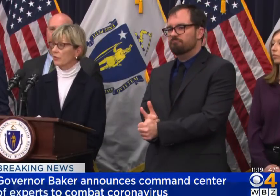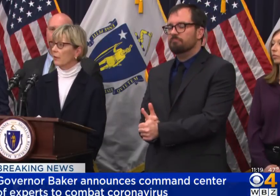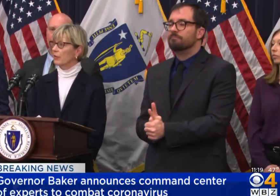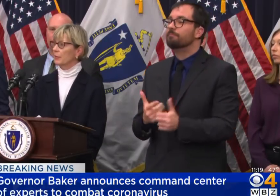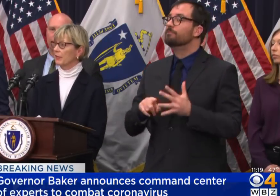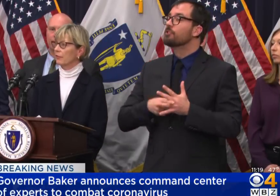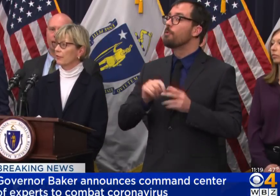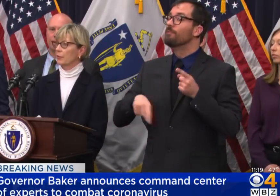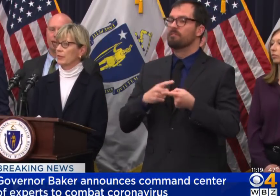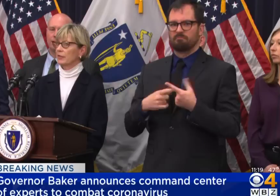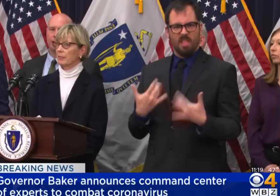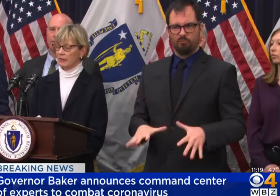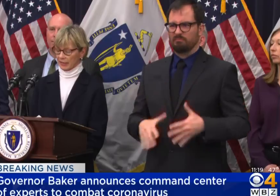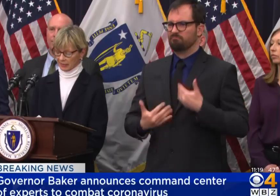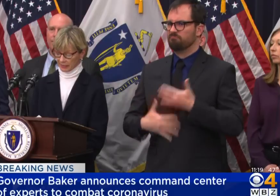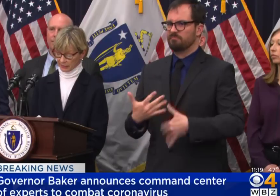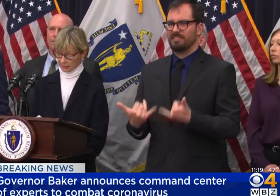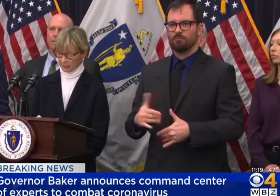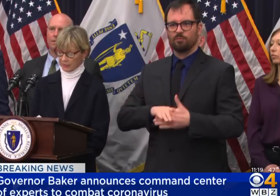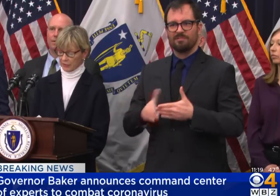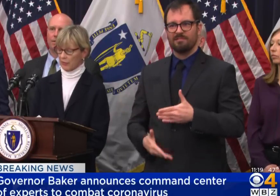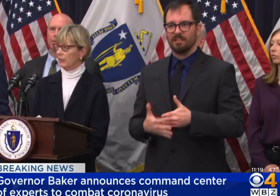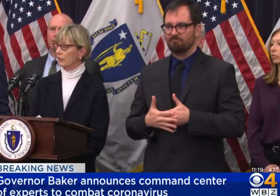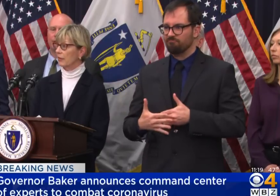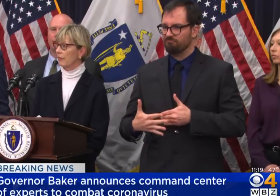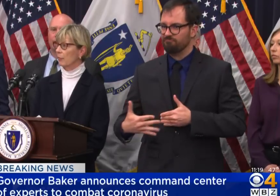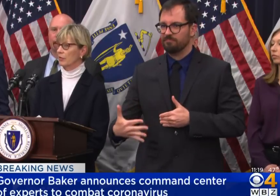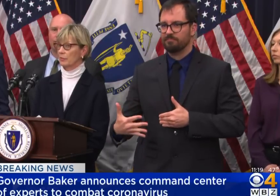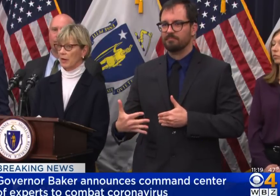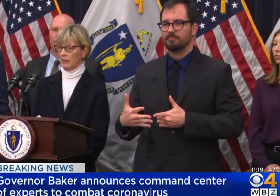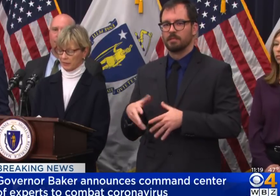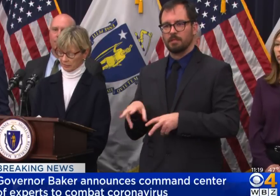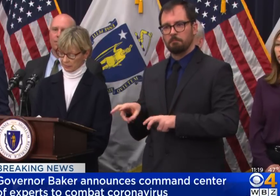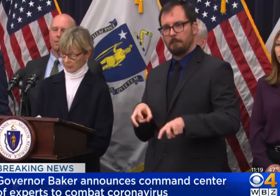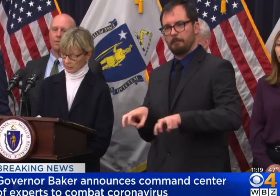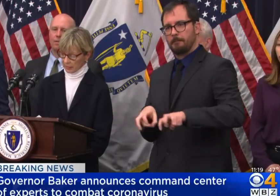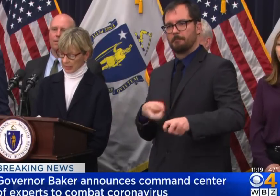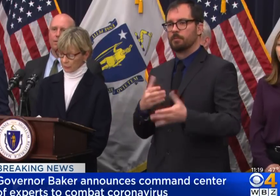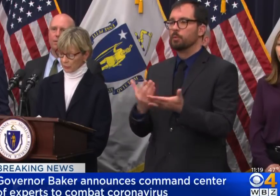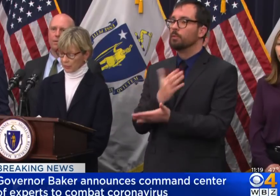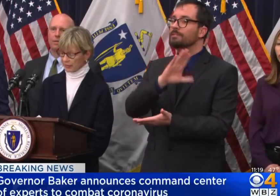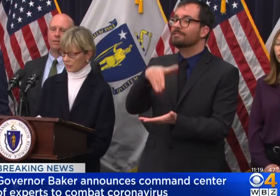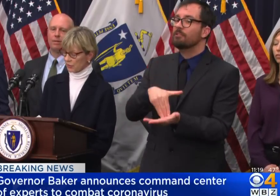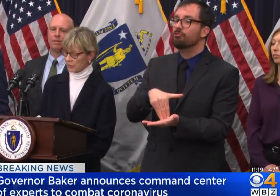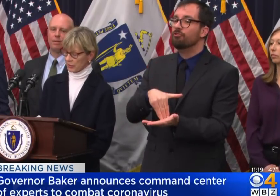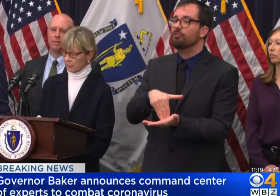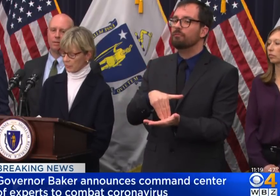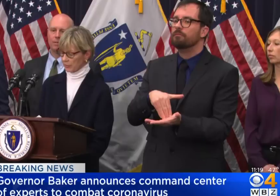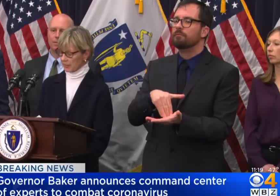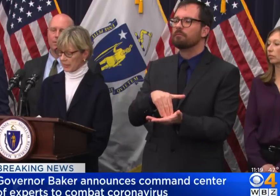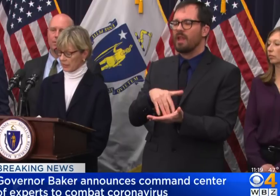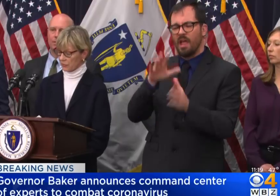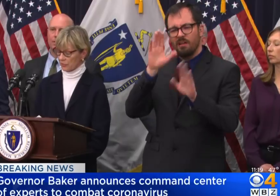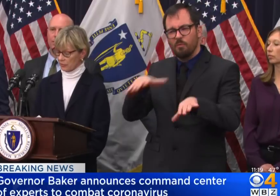SCENARIO MODELLING AND CONTINGENCY PLANNING. THE WORK ACTUALLY STARTED OVER THIS WEEKEND. AS WE TRANSITION, I WANT TO SPEAK FOR A FEW MINUTES ABOUT